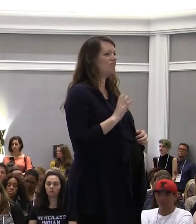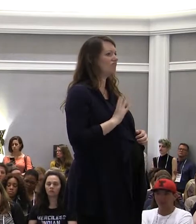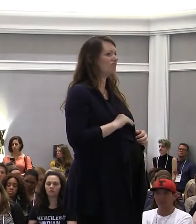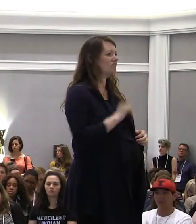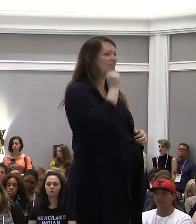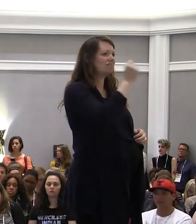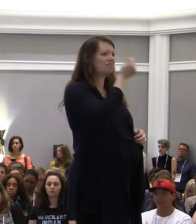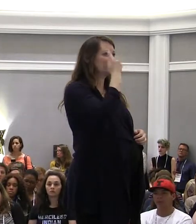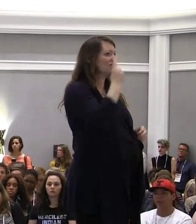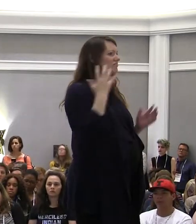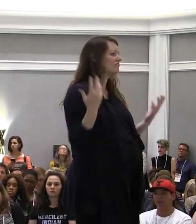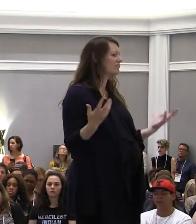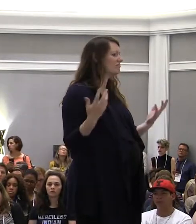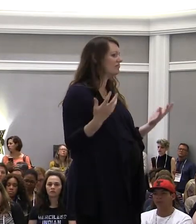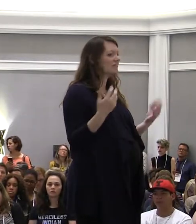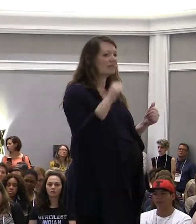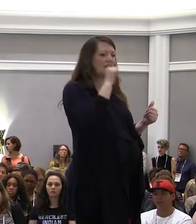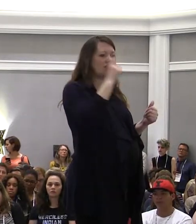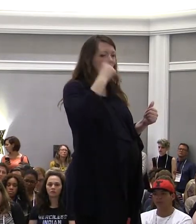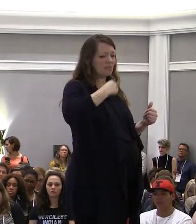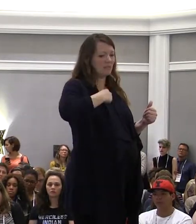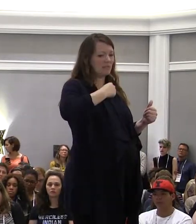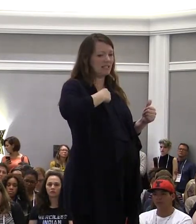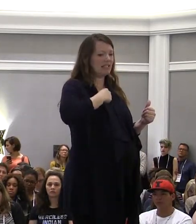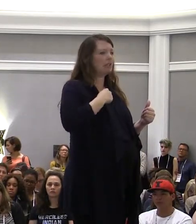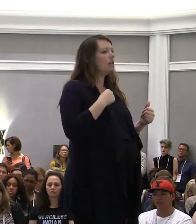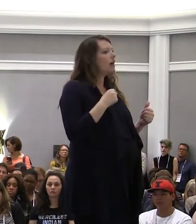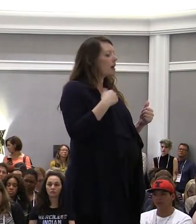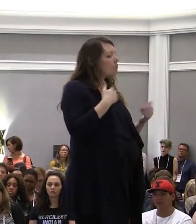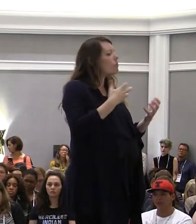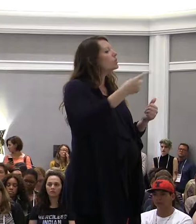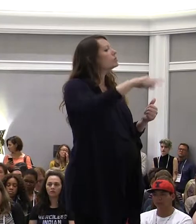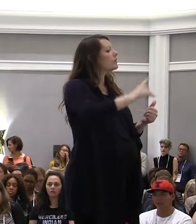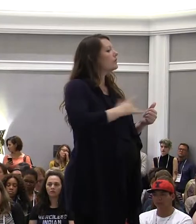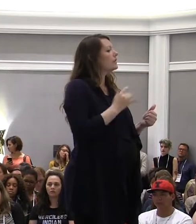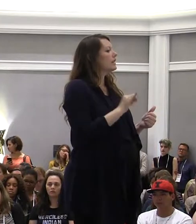feeling like this conversation was not an invitation to get involved.